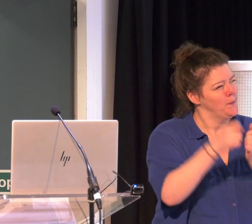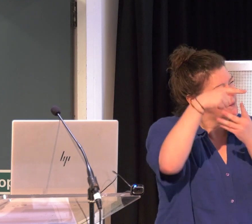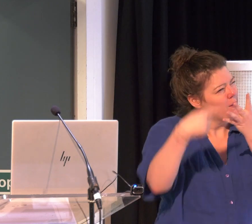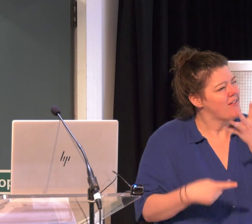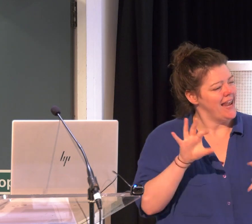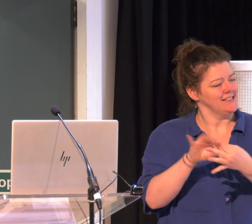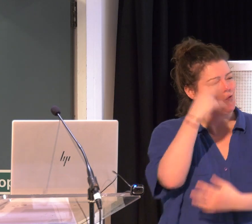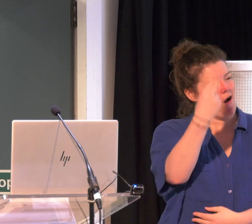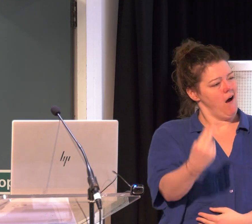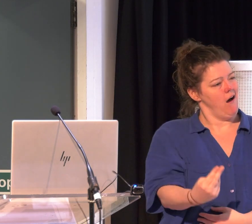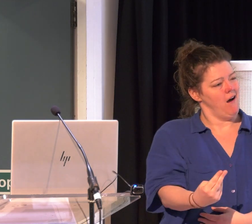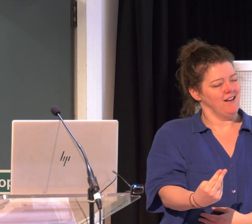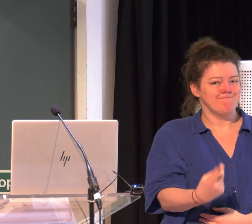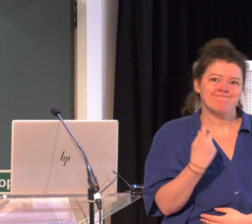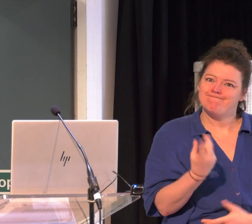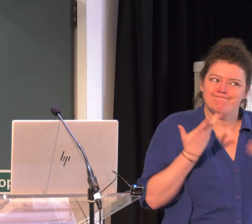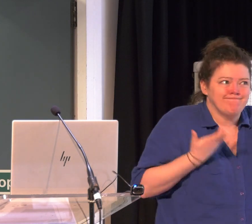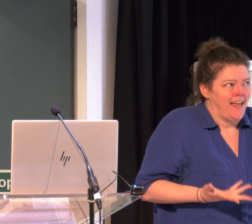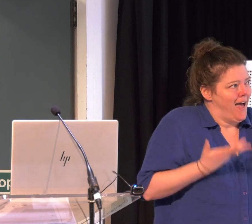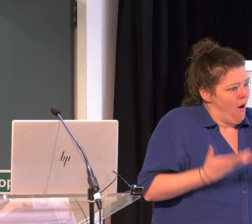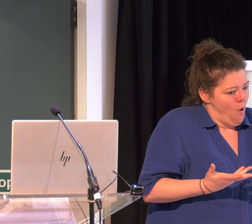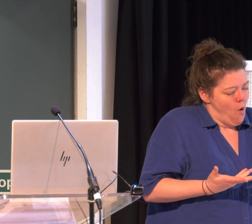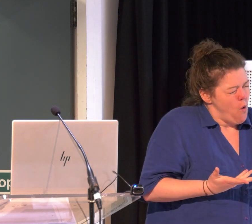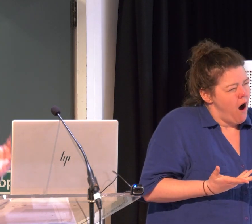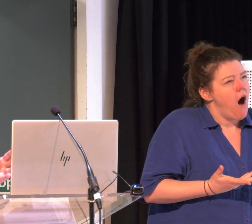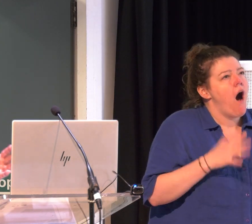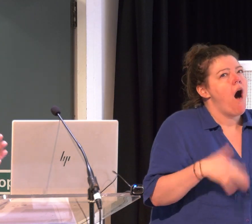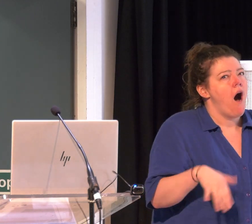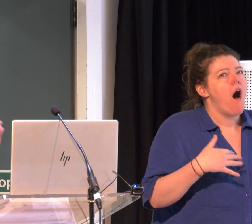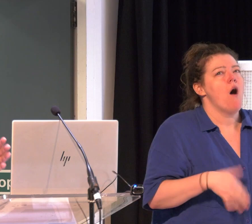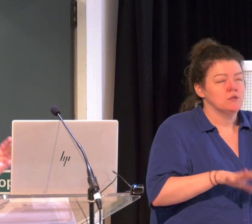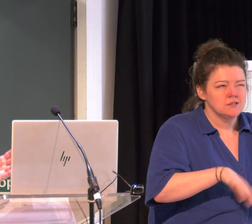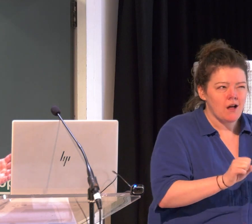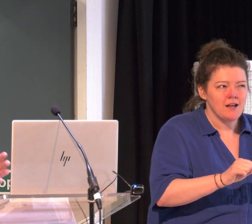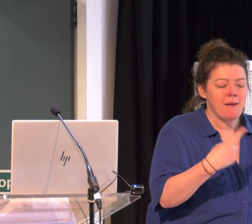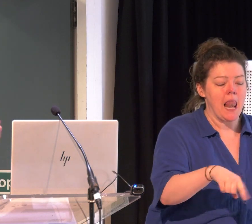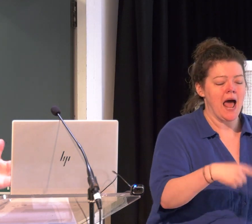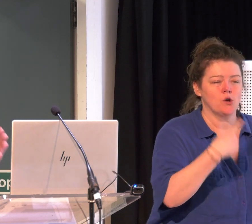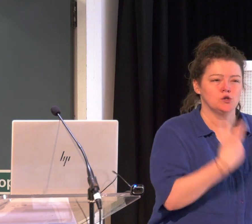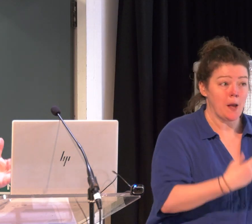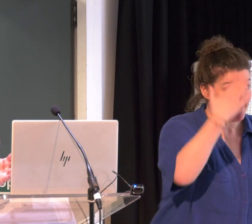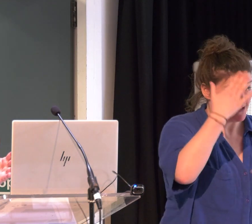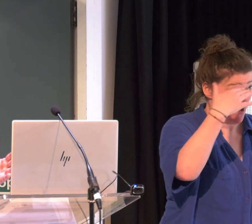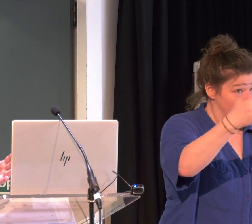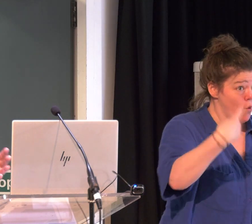And thank goodness now, in this day and age, we are beginning actually to be allowed to use the terms mental health.